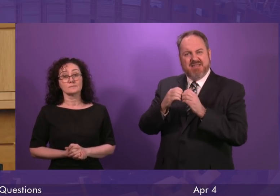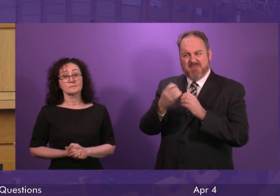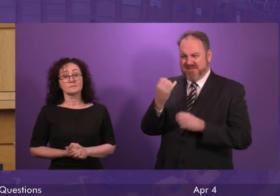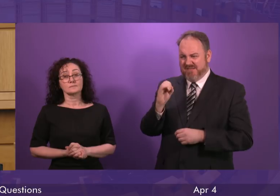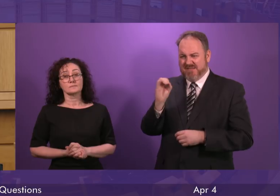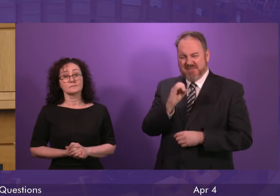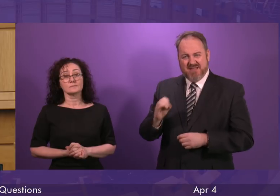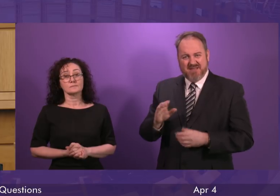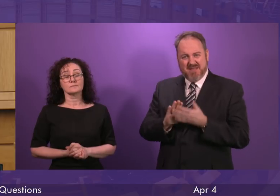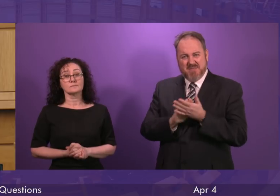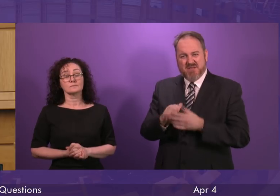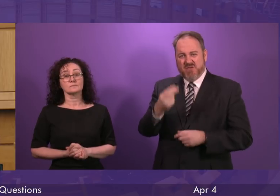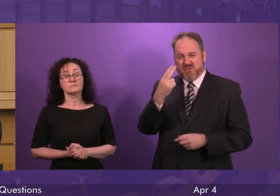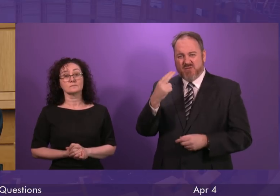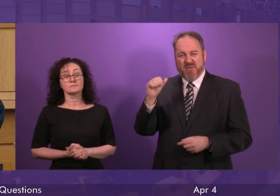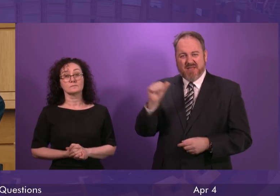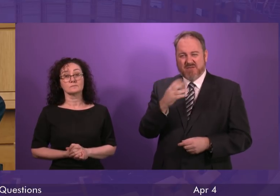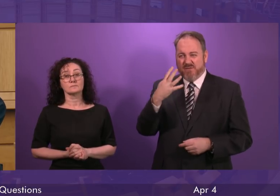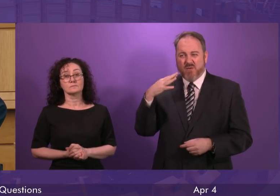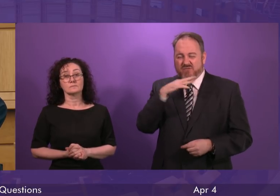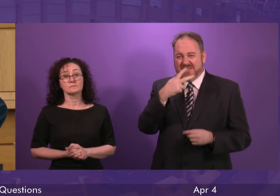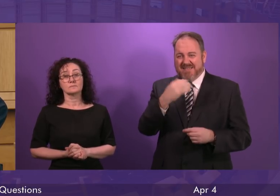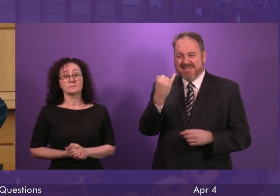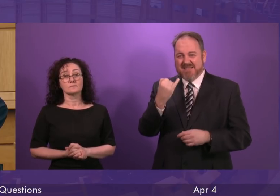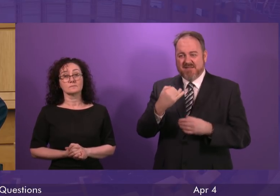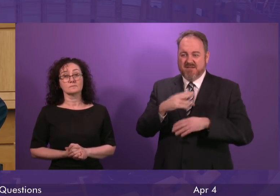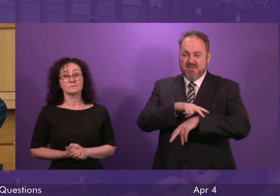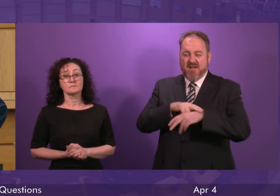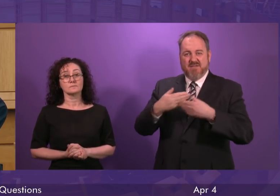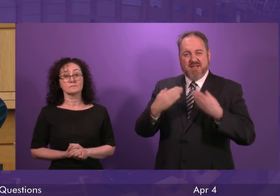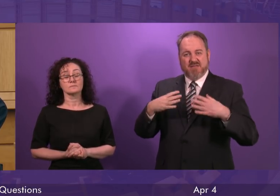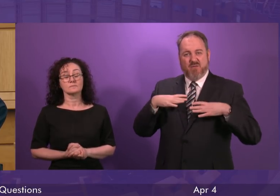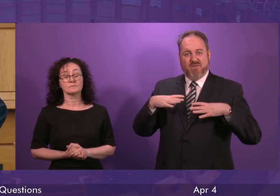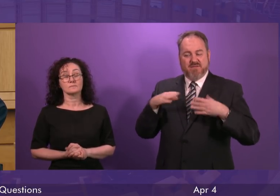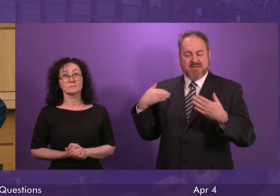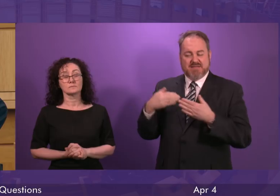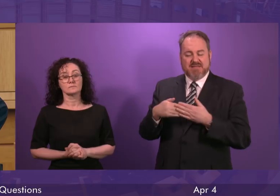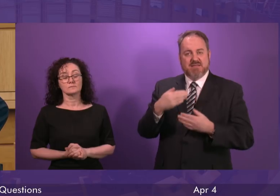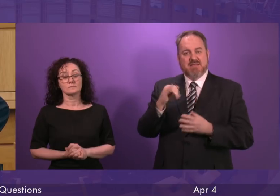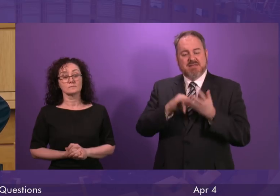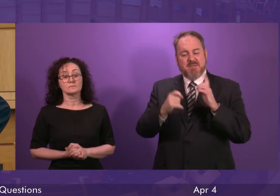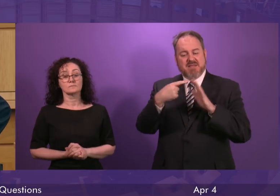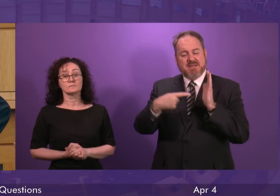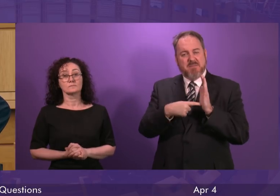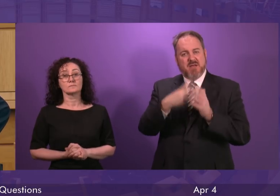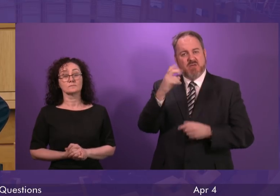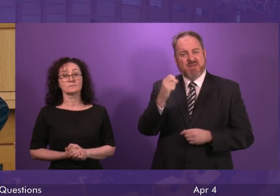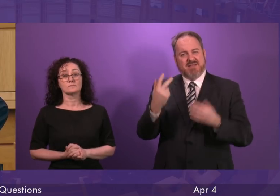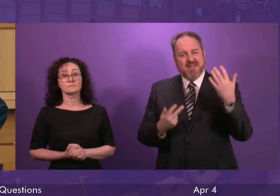reaching a total of 2,486 staff days since September 2018. Why does the First Minister